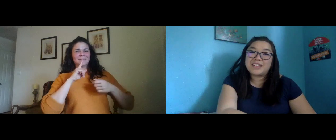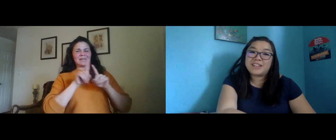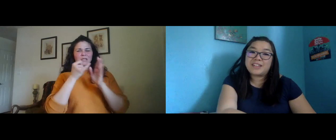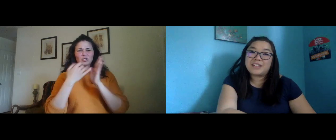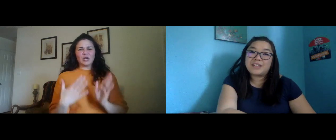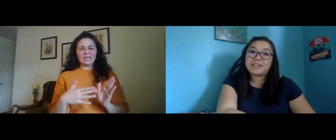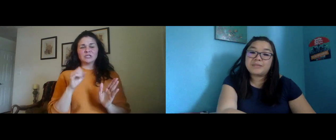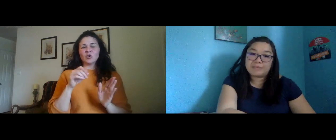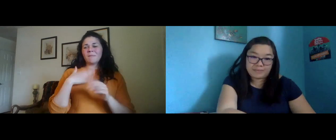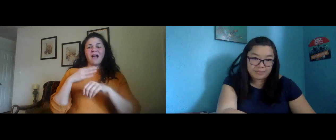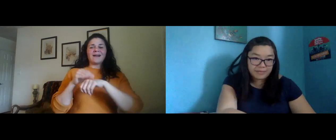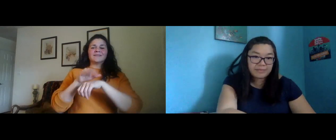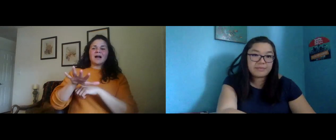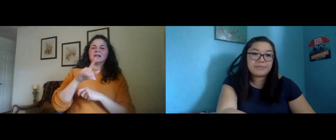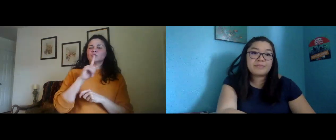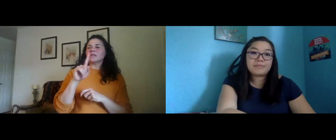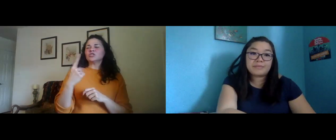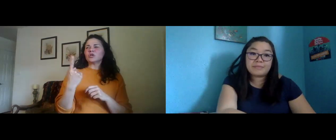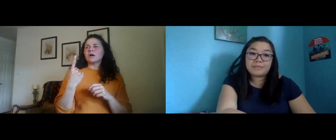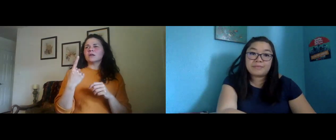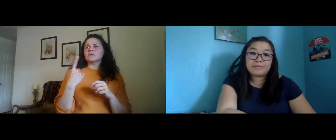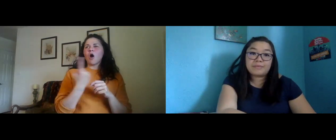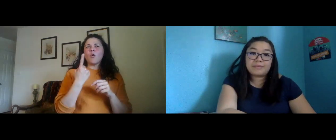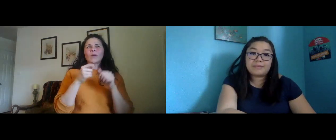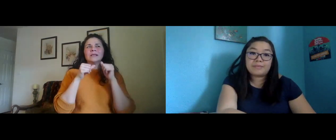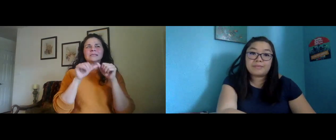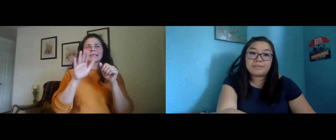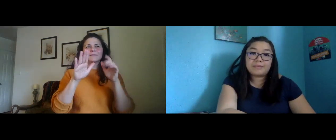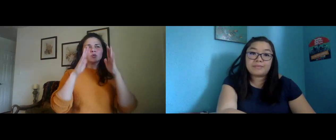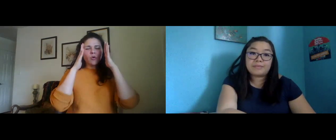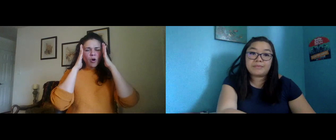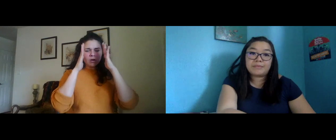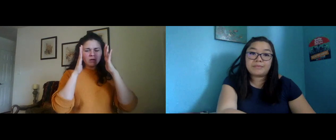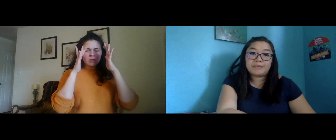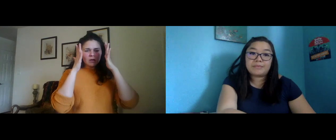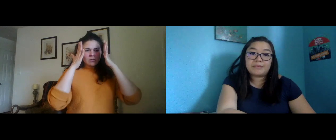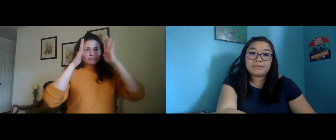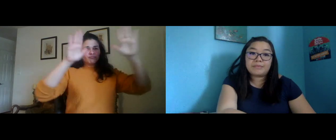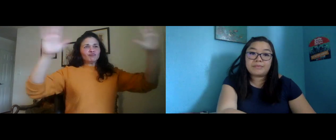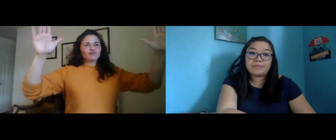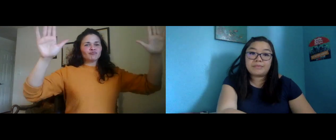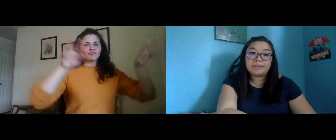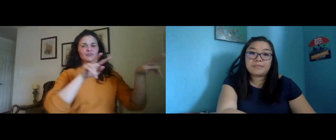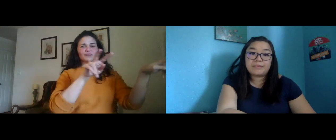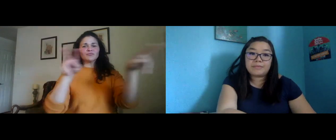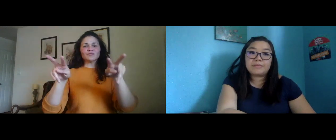So my advice would be to keep an open mind, observe,